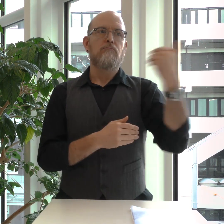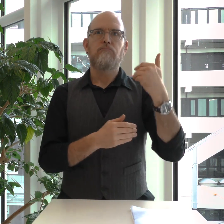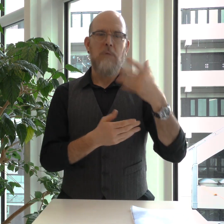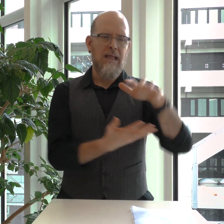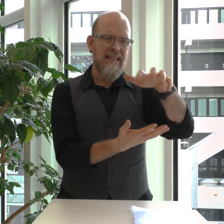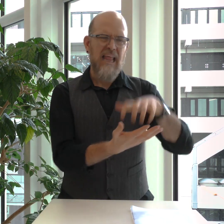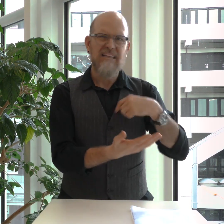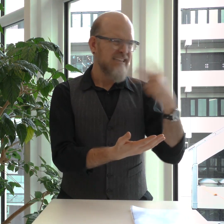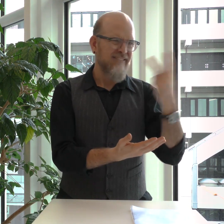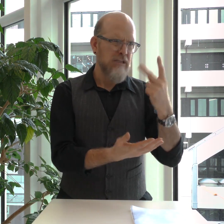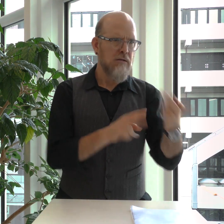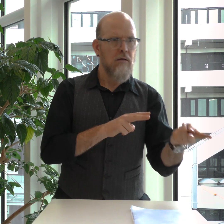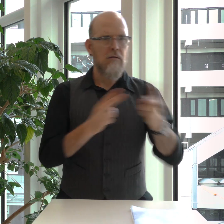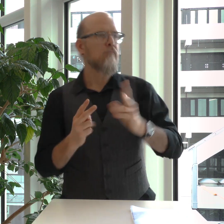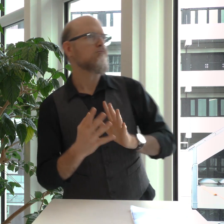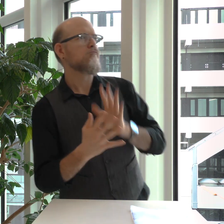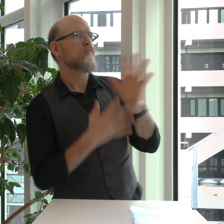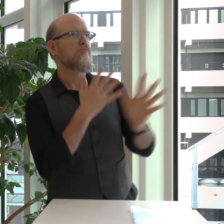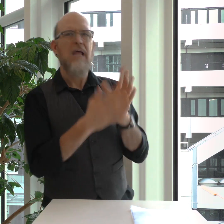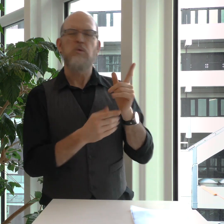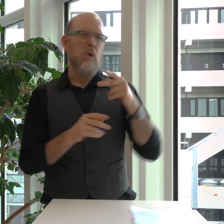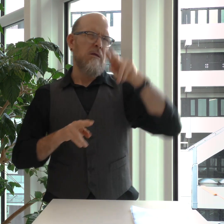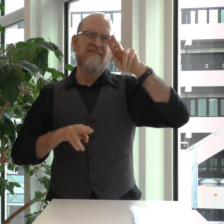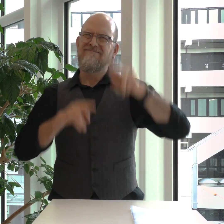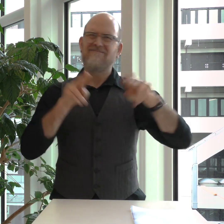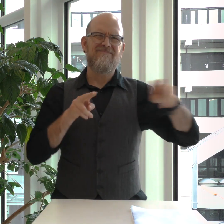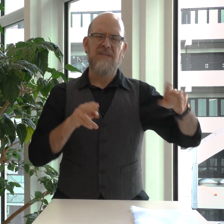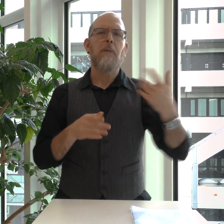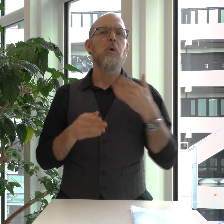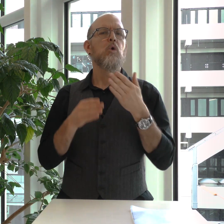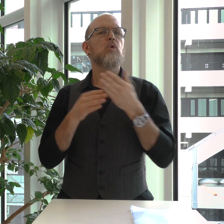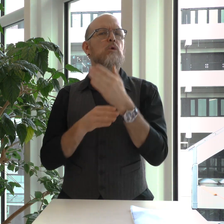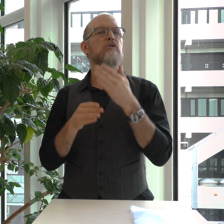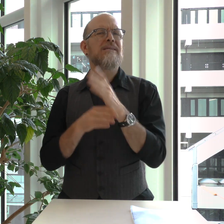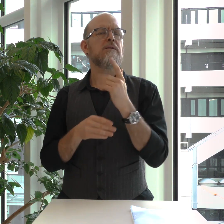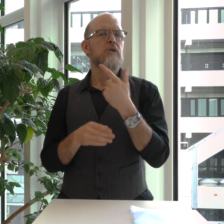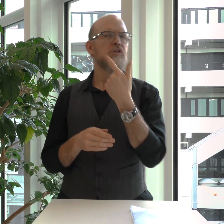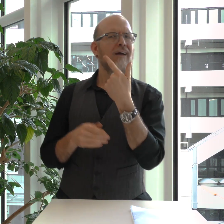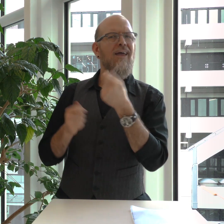afterwards a translation assignment, where I have to sign the content of a written text. And sometimes there’s just less going on, it varies.